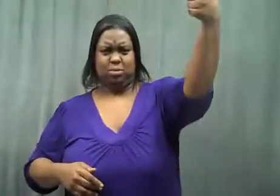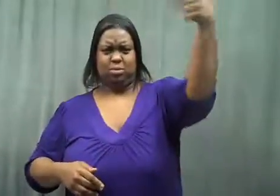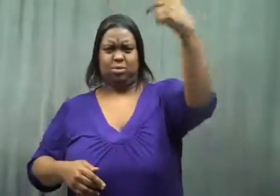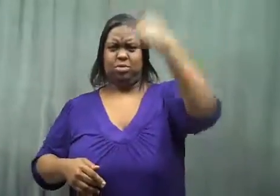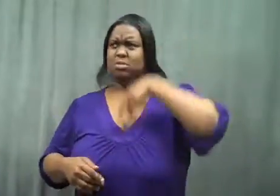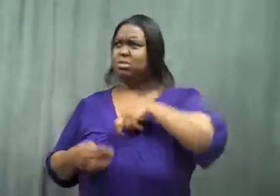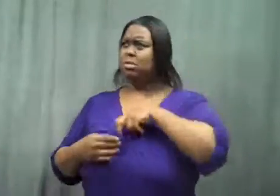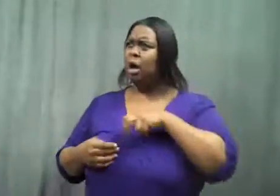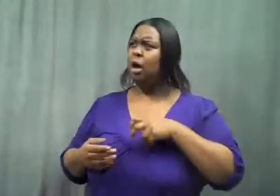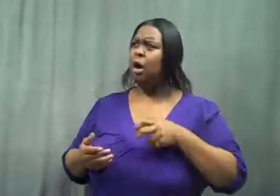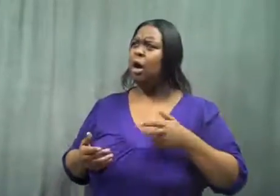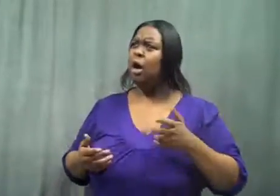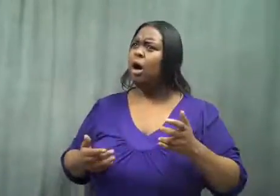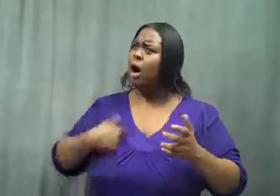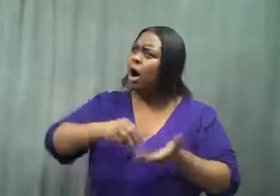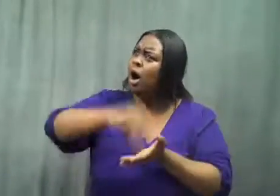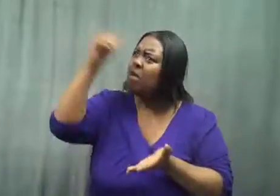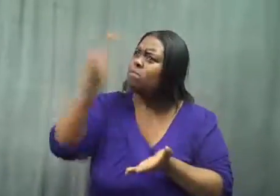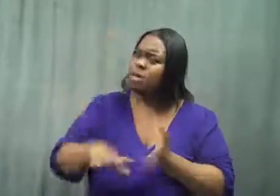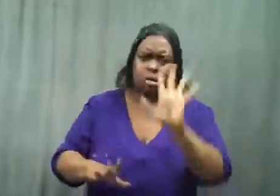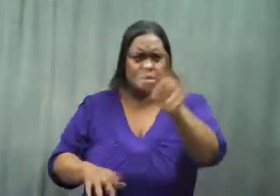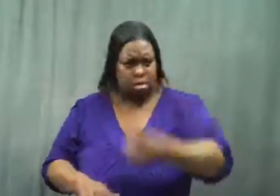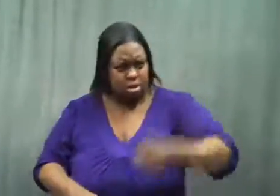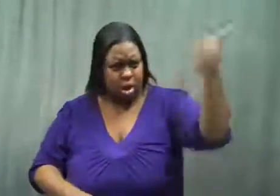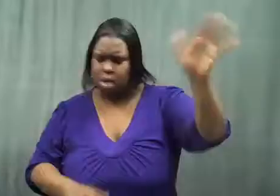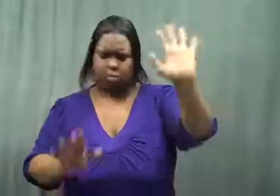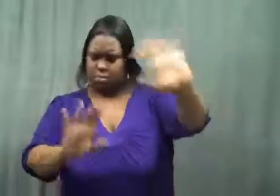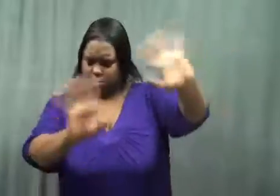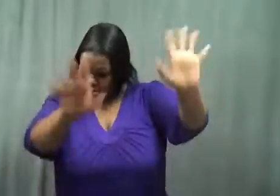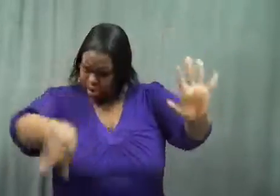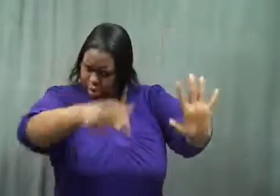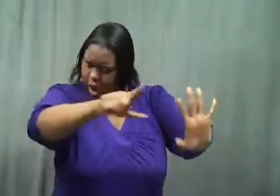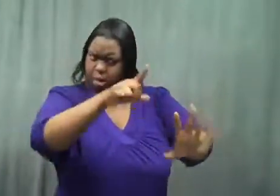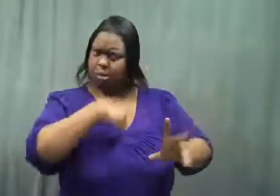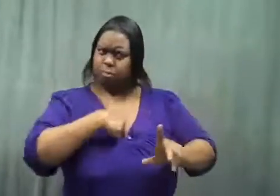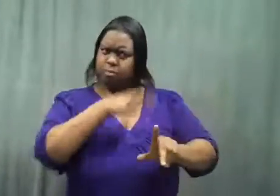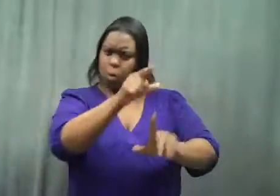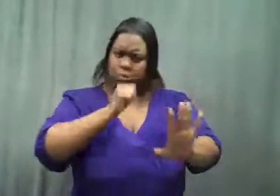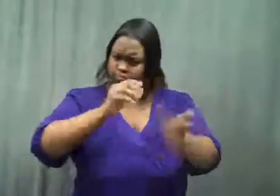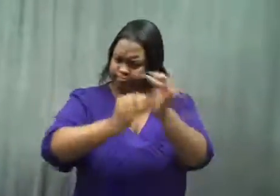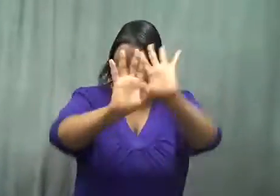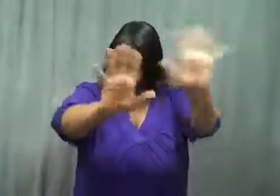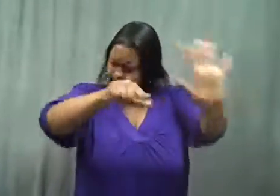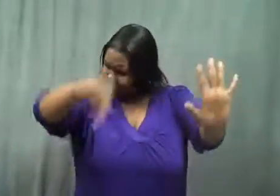I said, "I'm a student here." He said, "No you're not, get out of here.